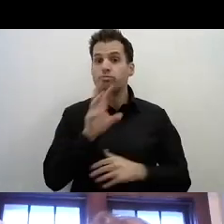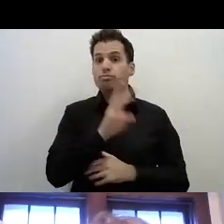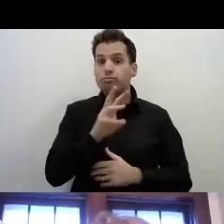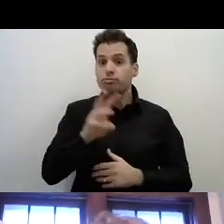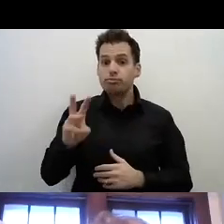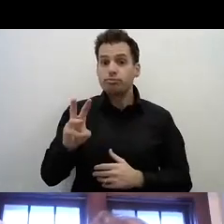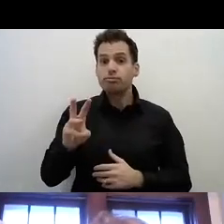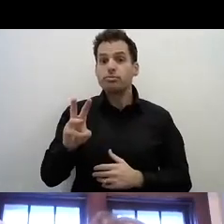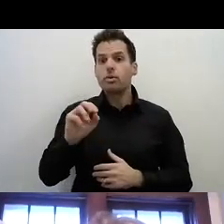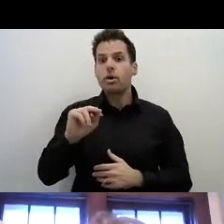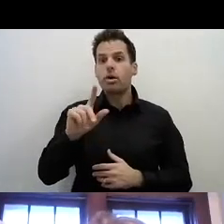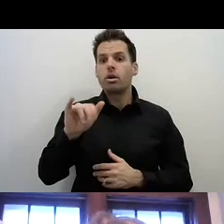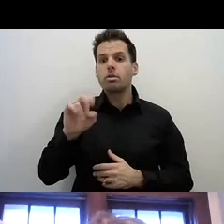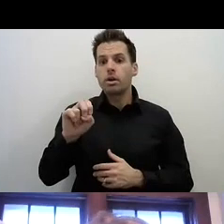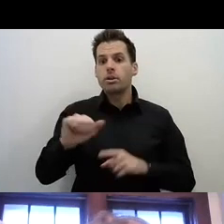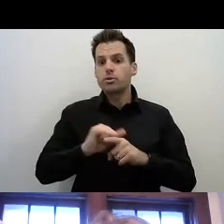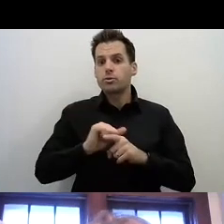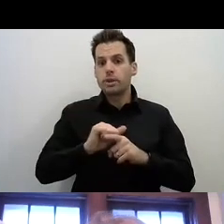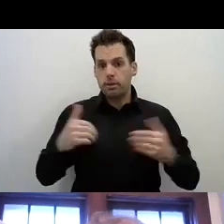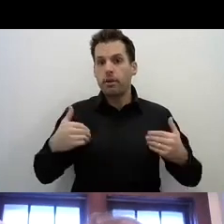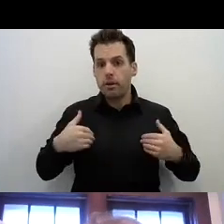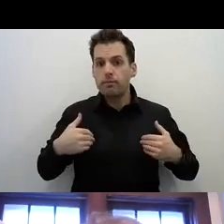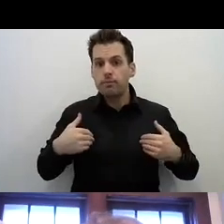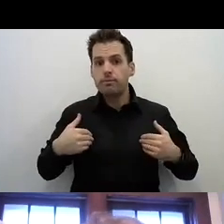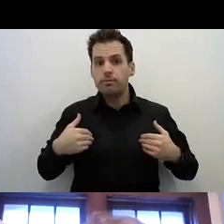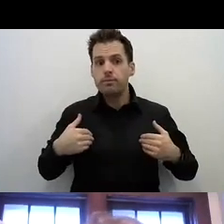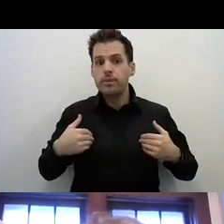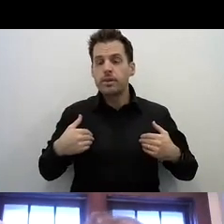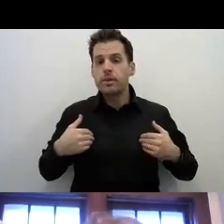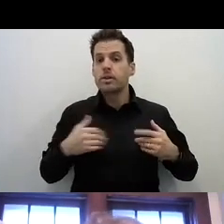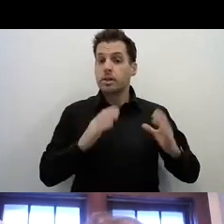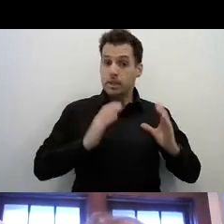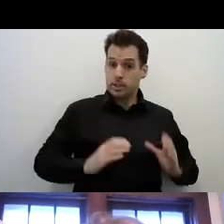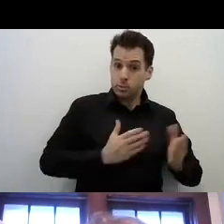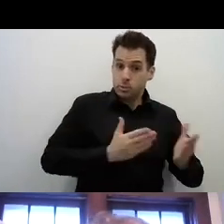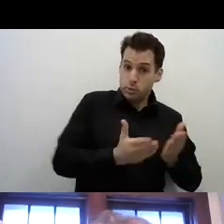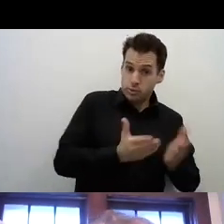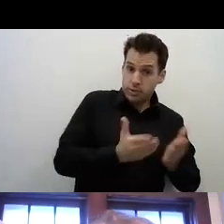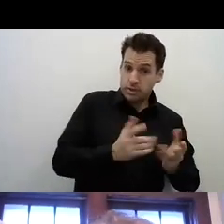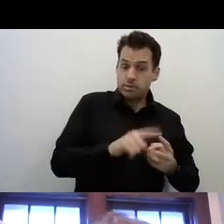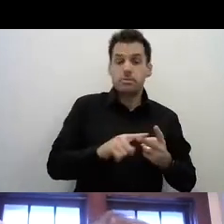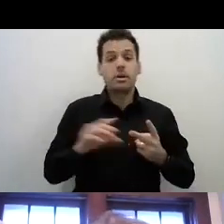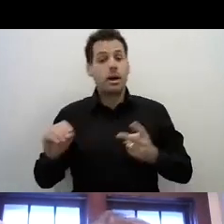addresses our first two standards with customer service and employment that's kind of the minimum